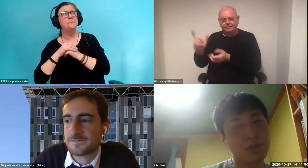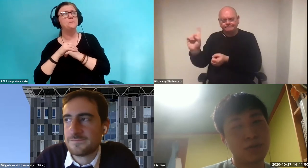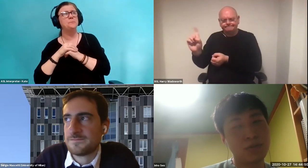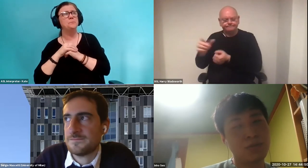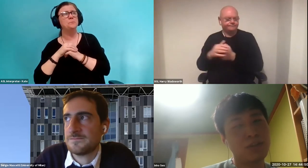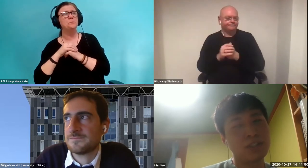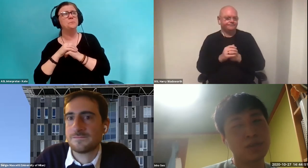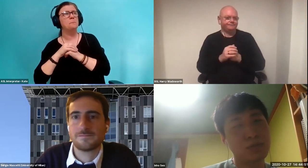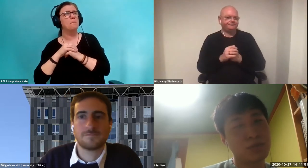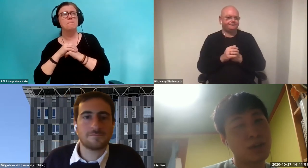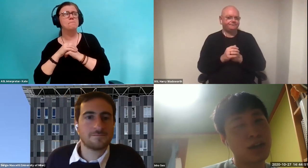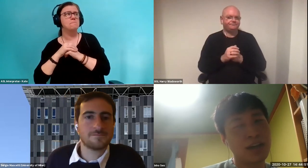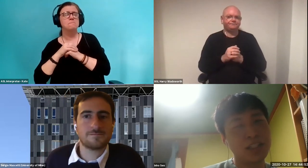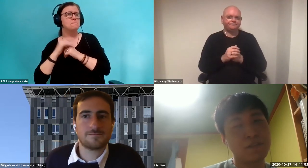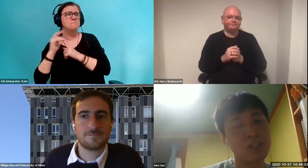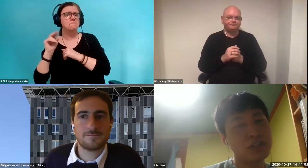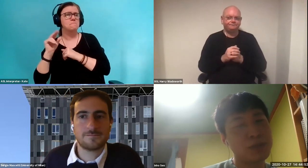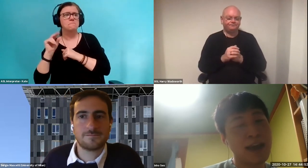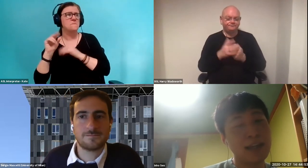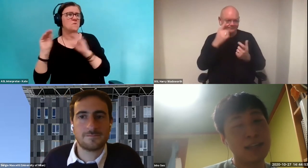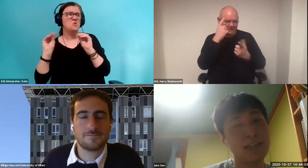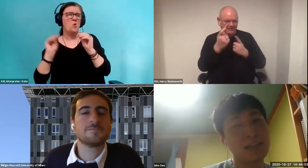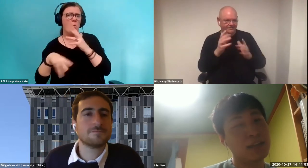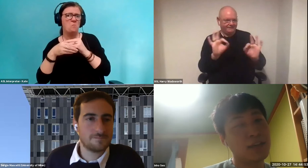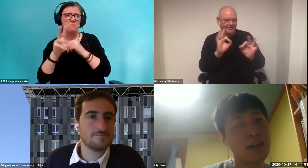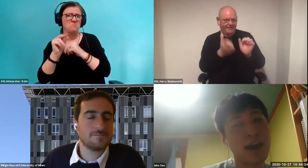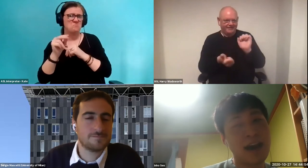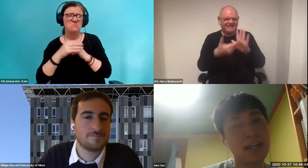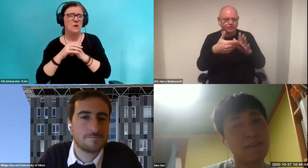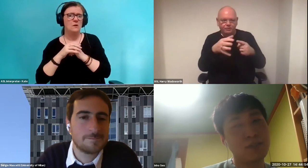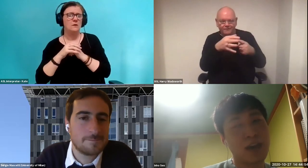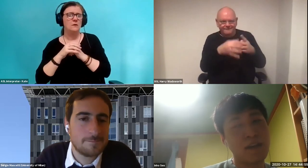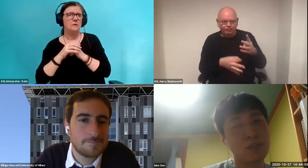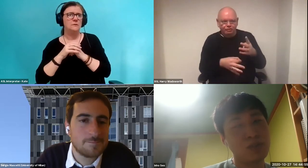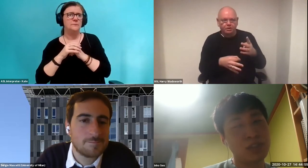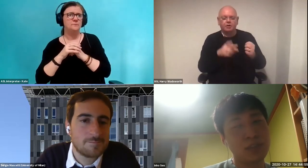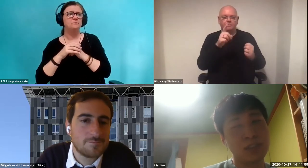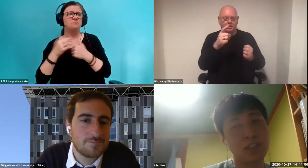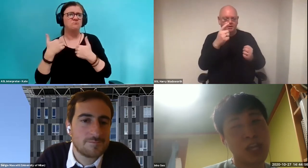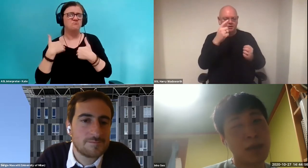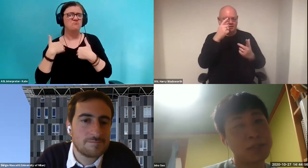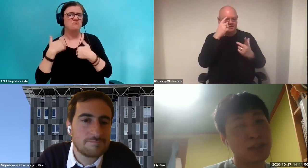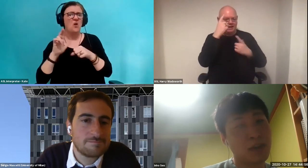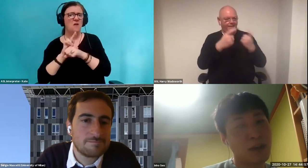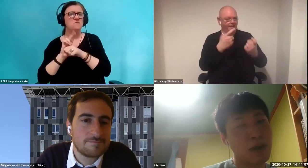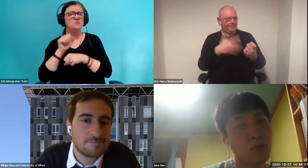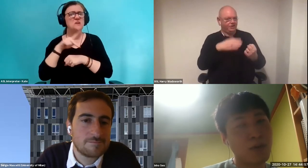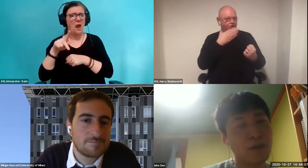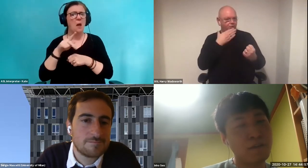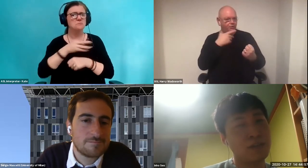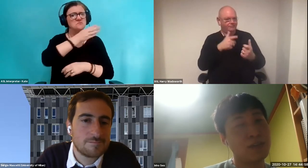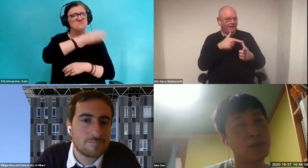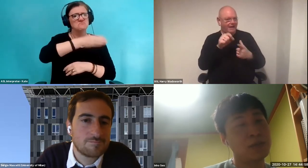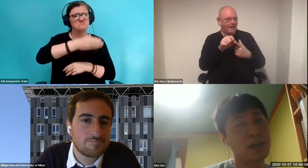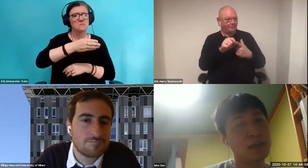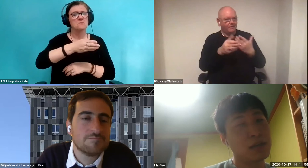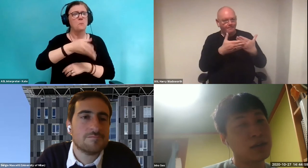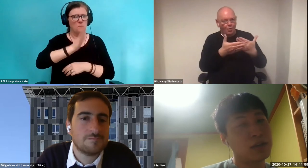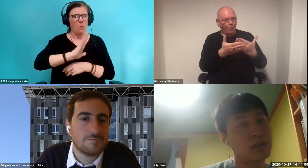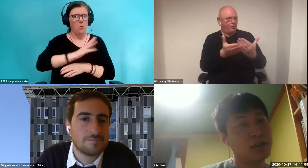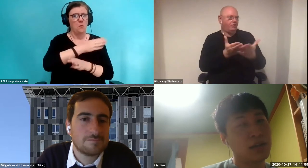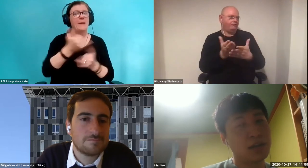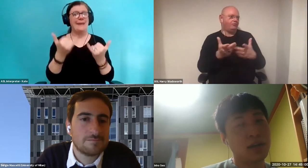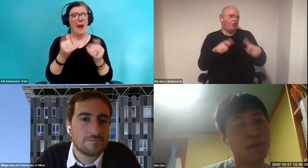no there's no additional features but I think I've I've used such apps more often I mean like like um